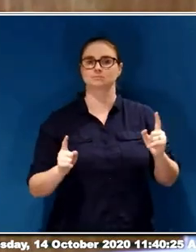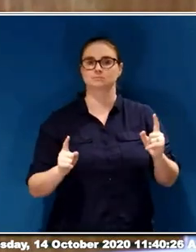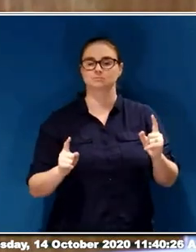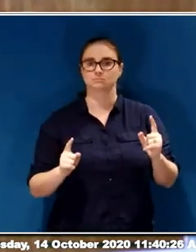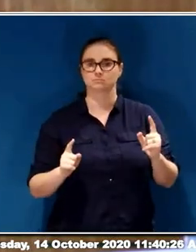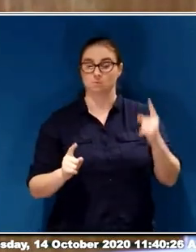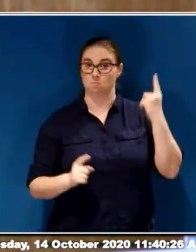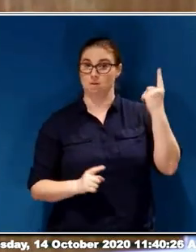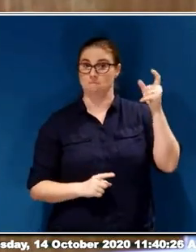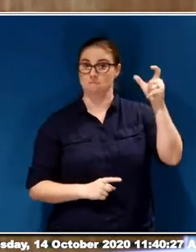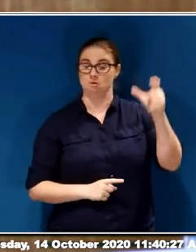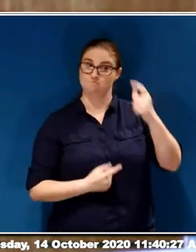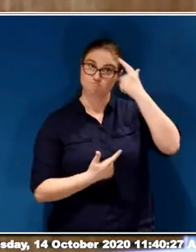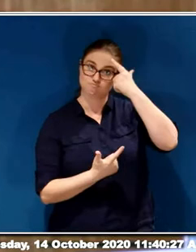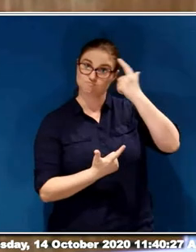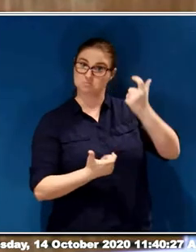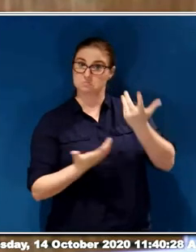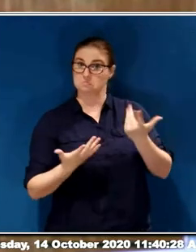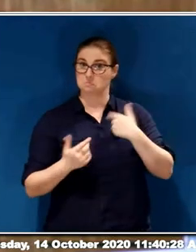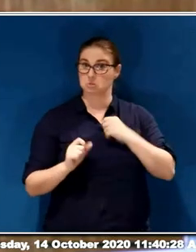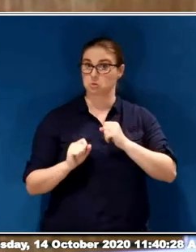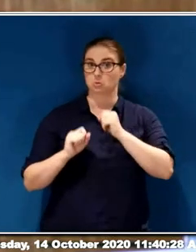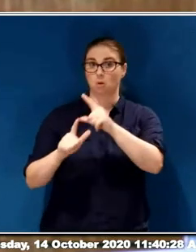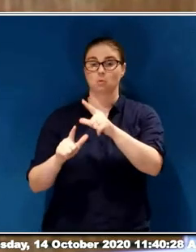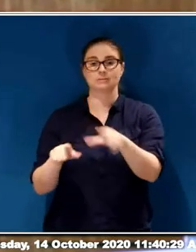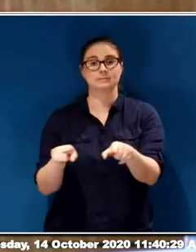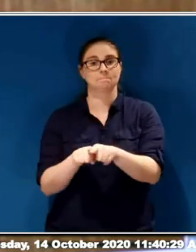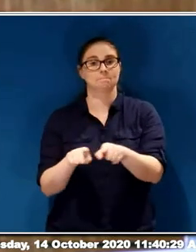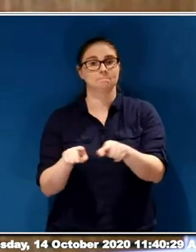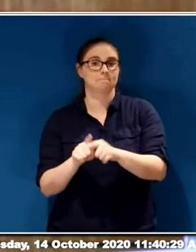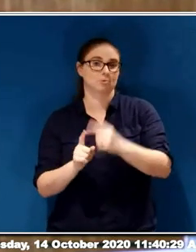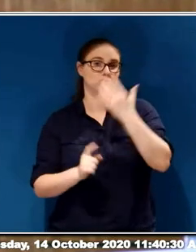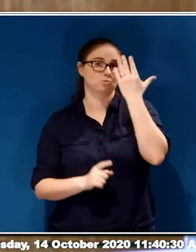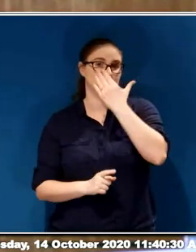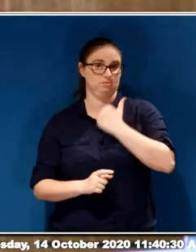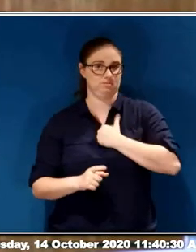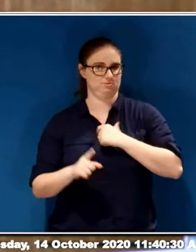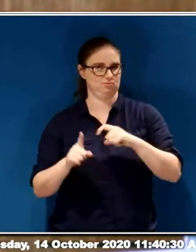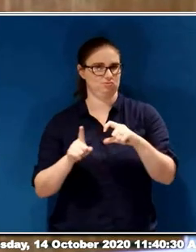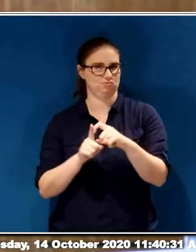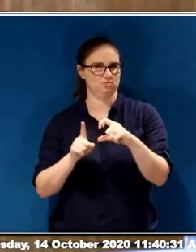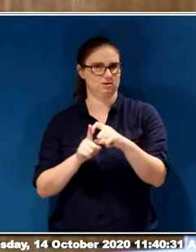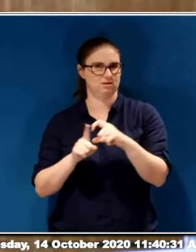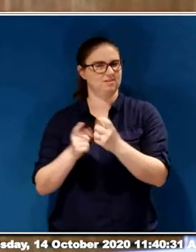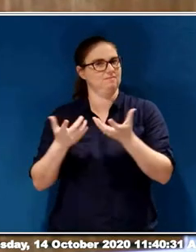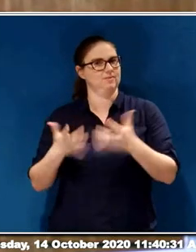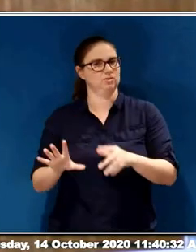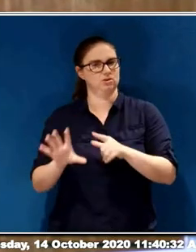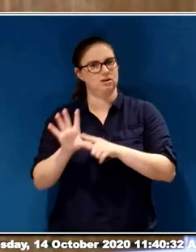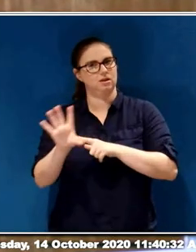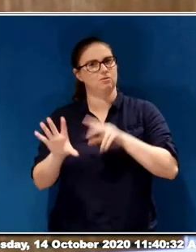where my daughter was completing her Year 12 education. Obviously that wasn't going to be a great option because it would have been